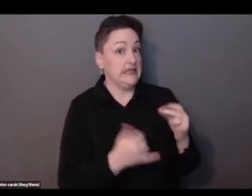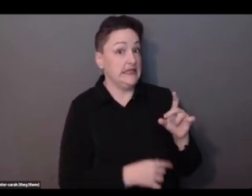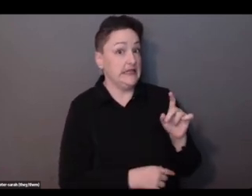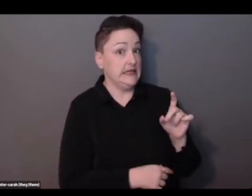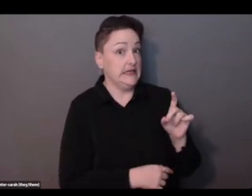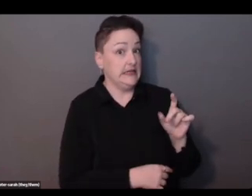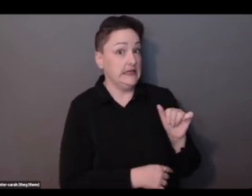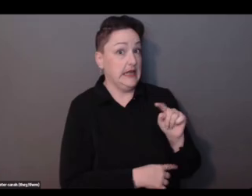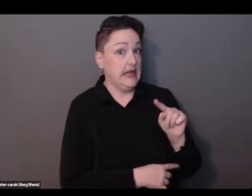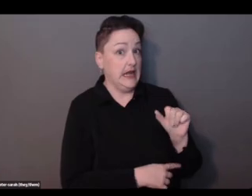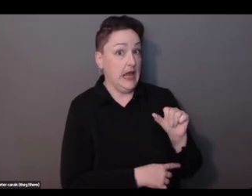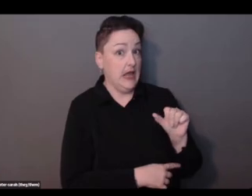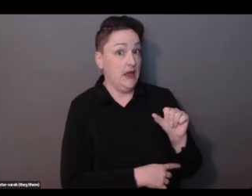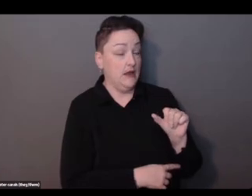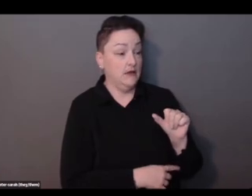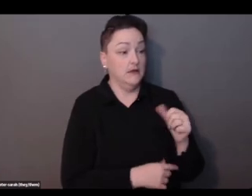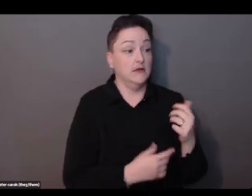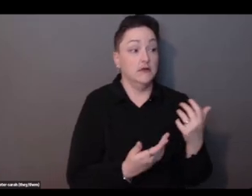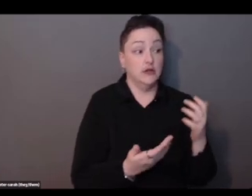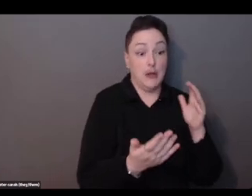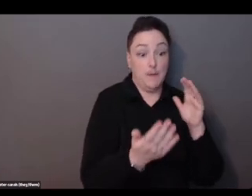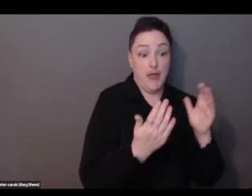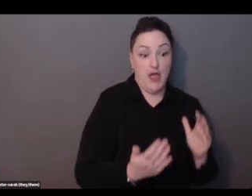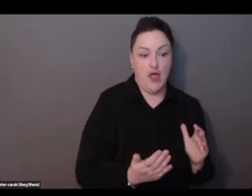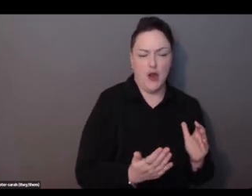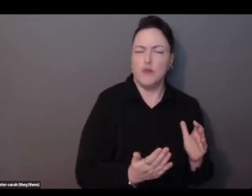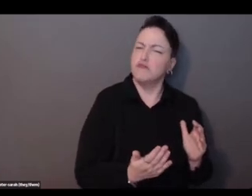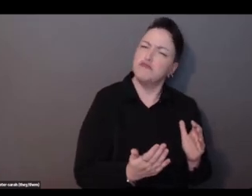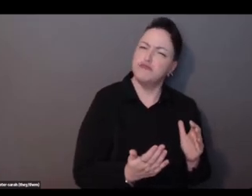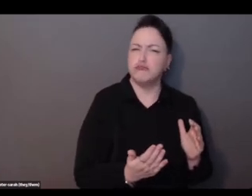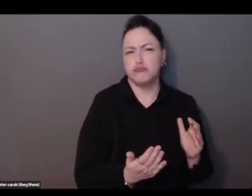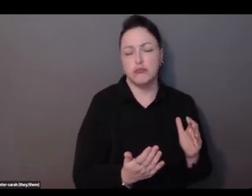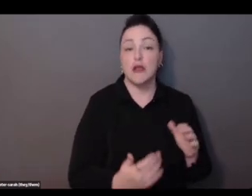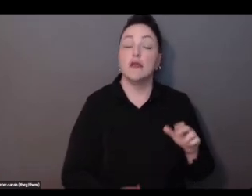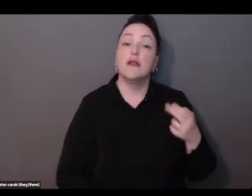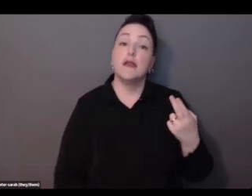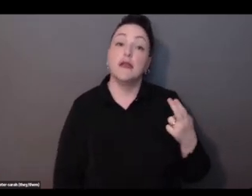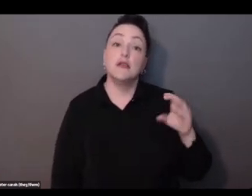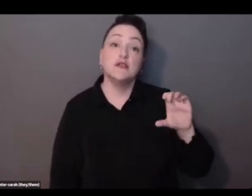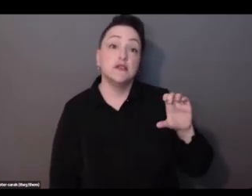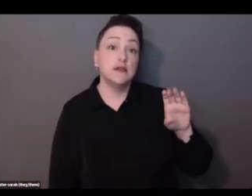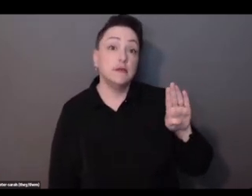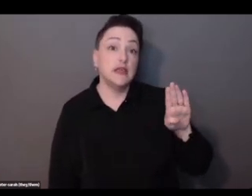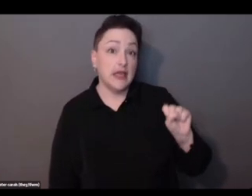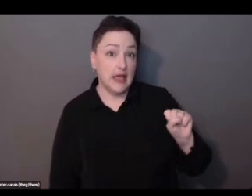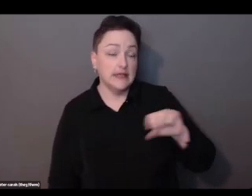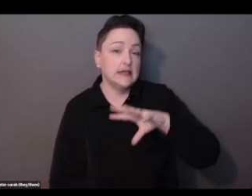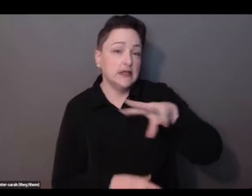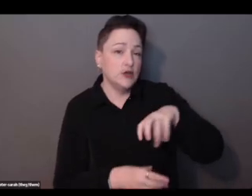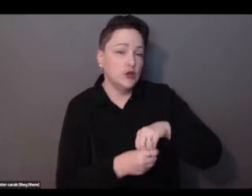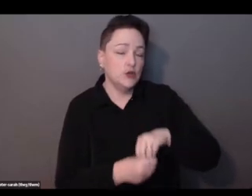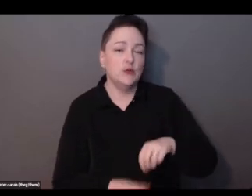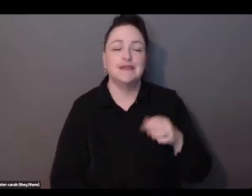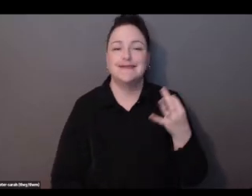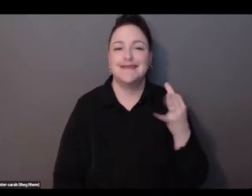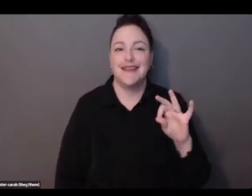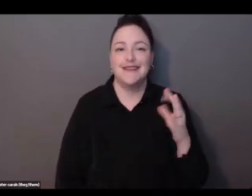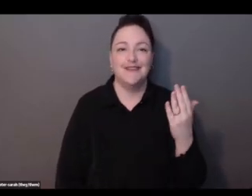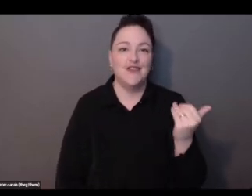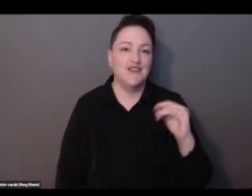But the HCBS does include the 1915(j) waiver, so it should in theory,